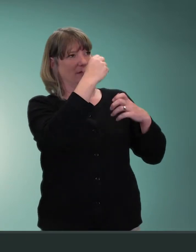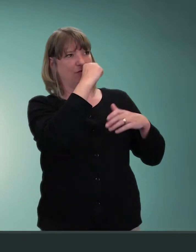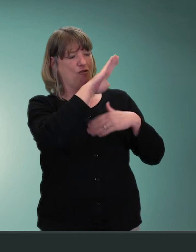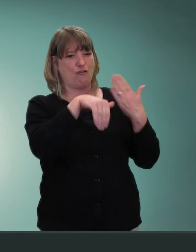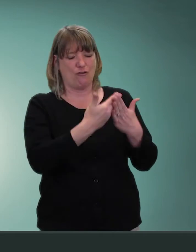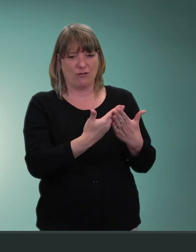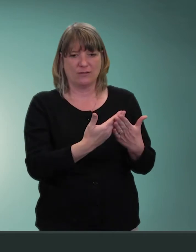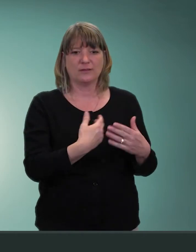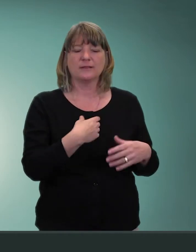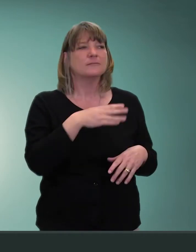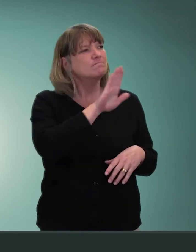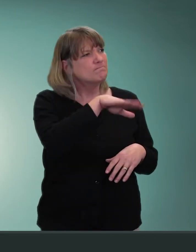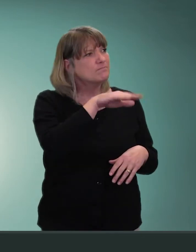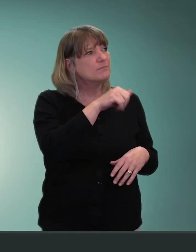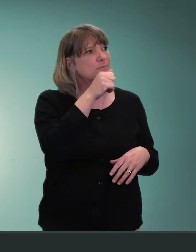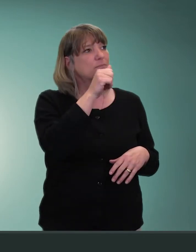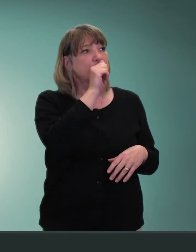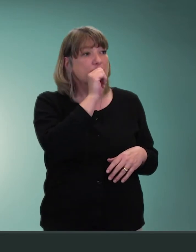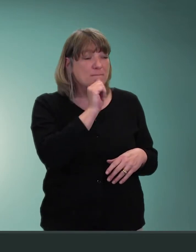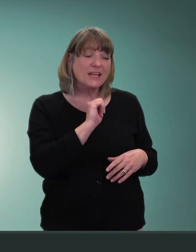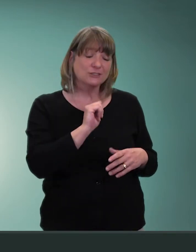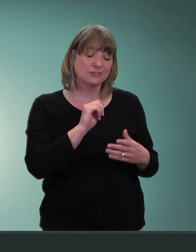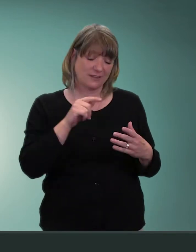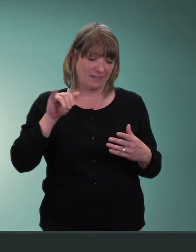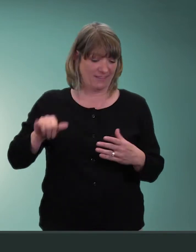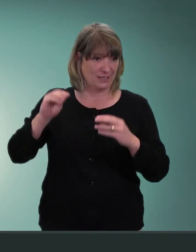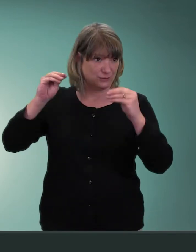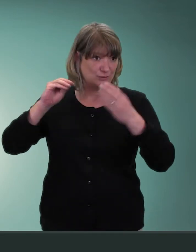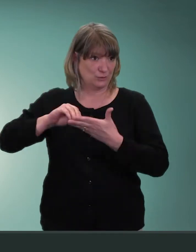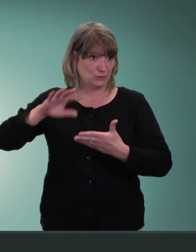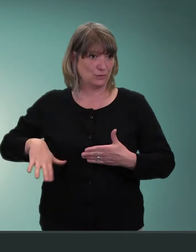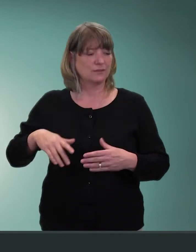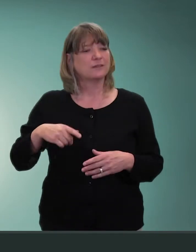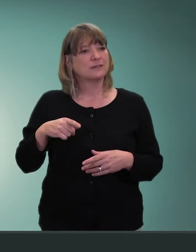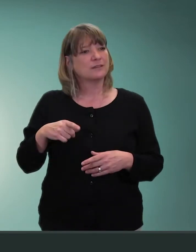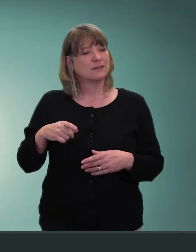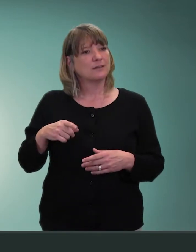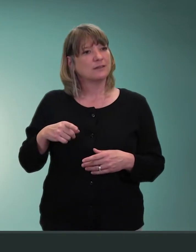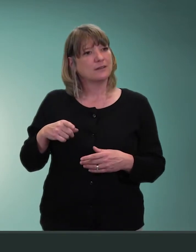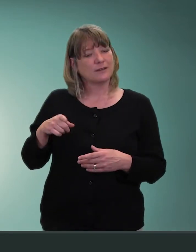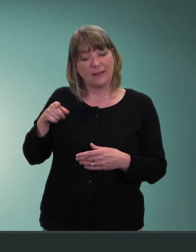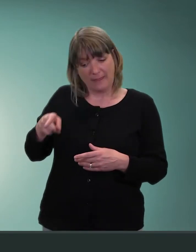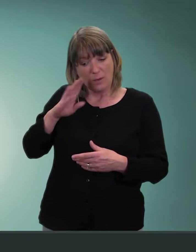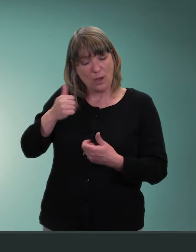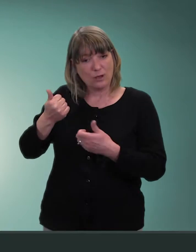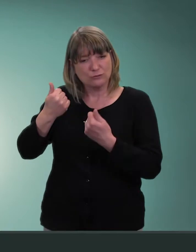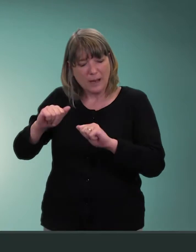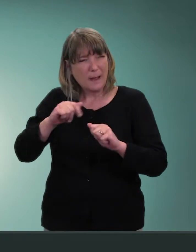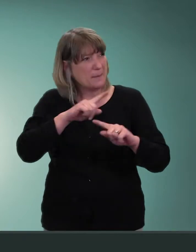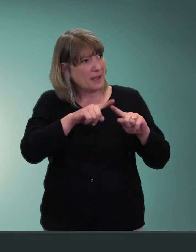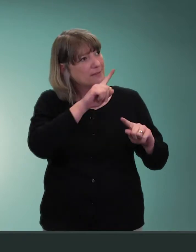and to be patient with the student and they will try, but they need your help with it,